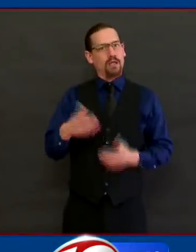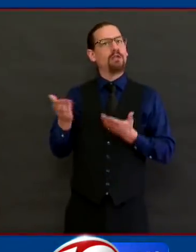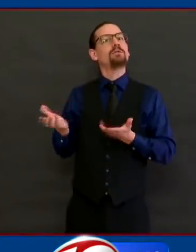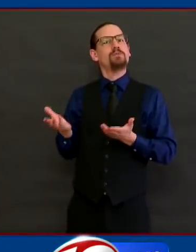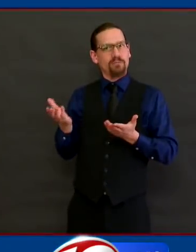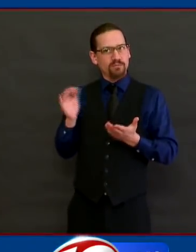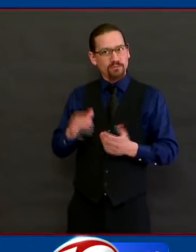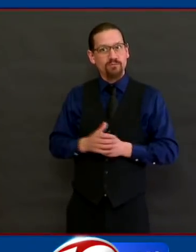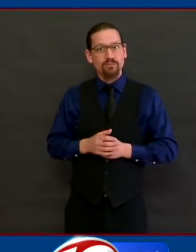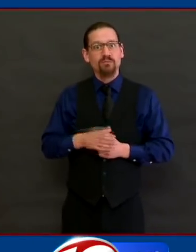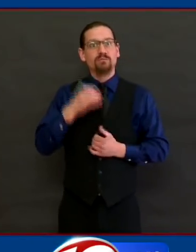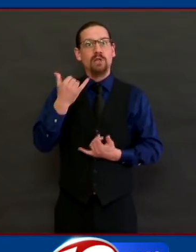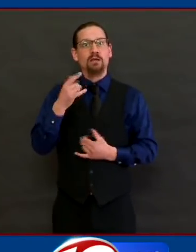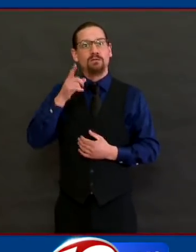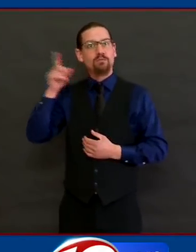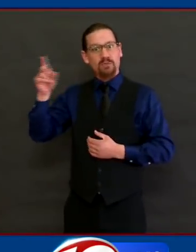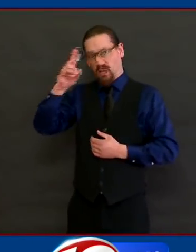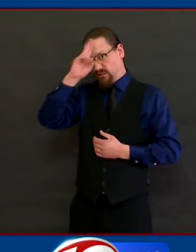HAVE A FEW DAYS OF